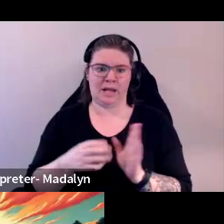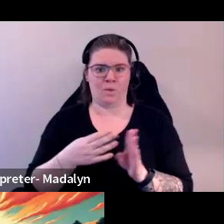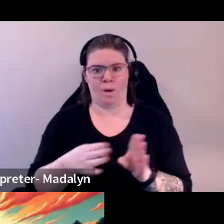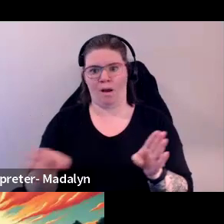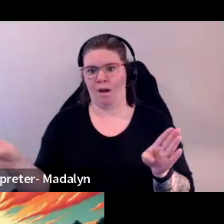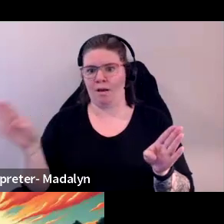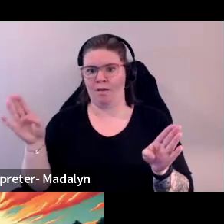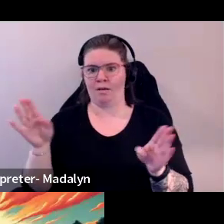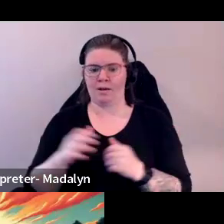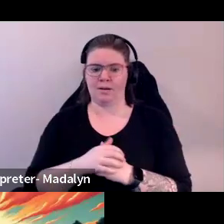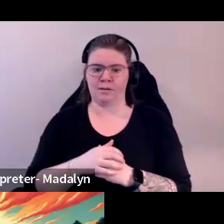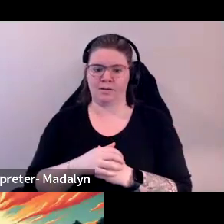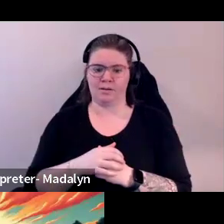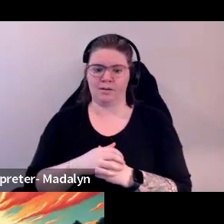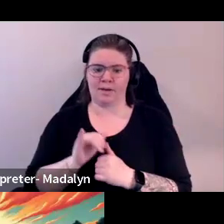Tom Olin: that was a really, that was a